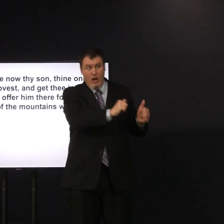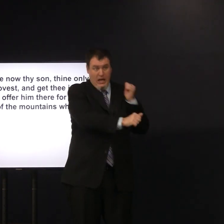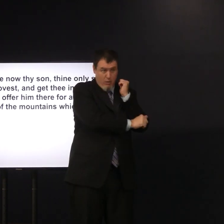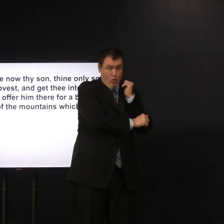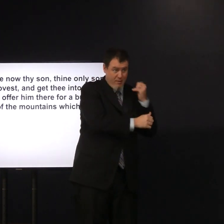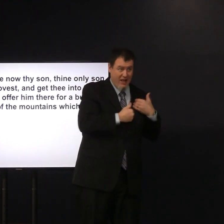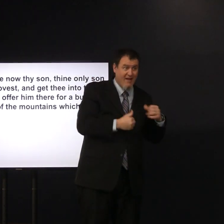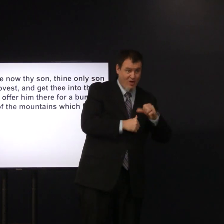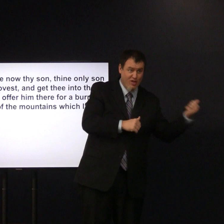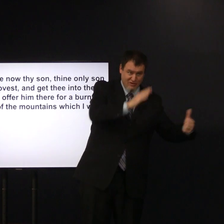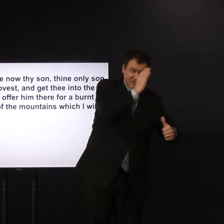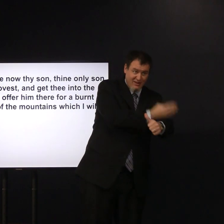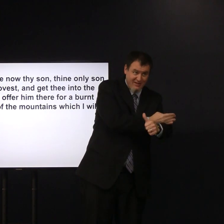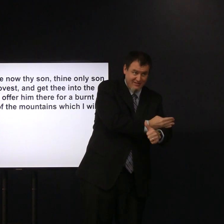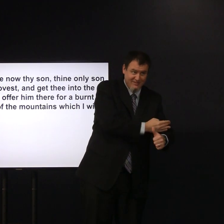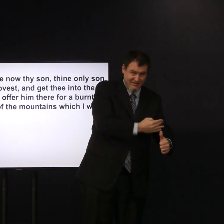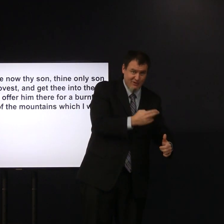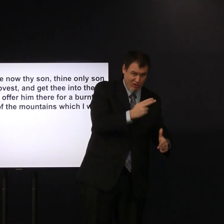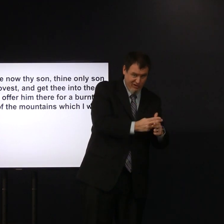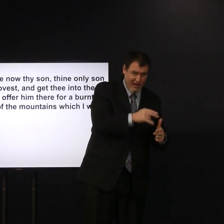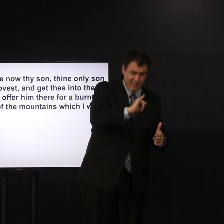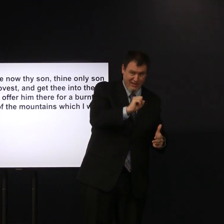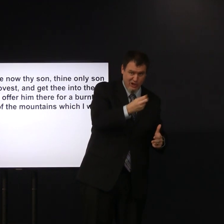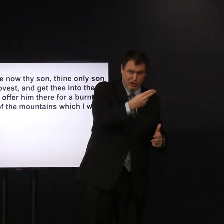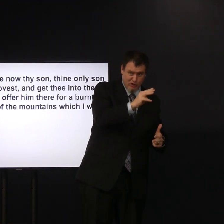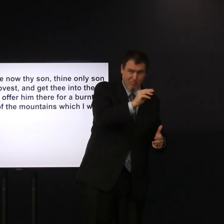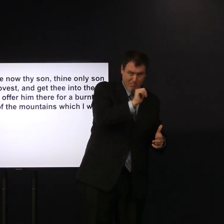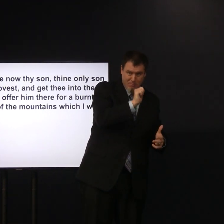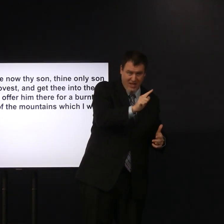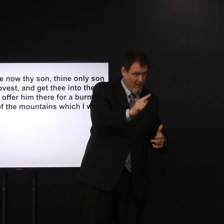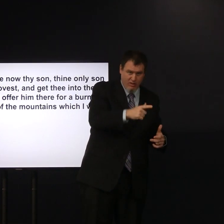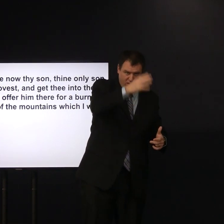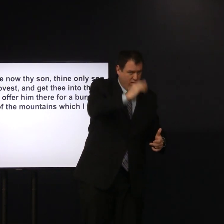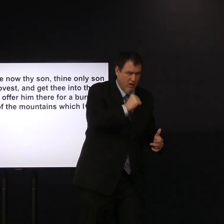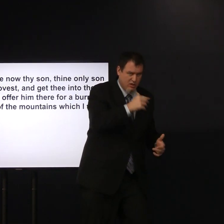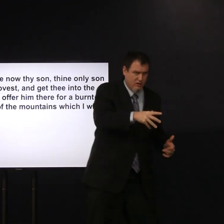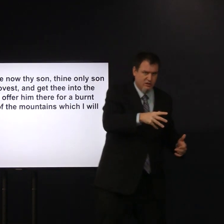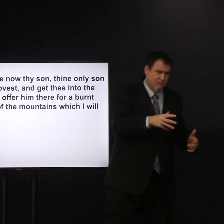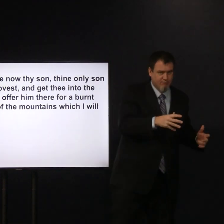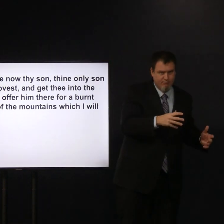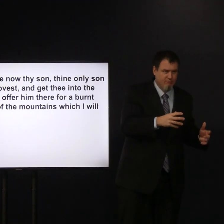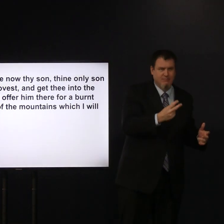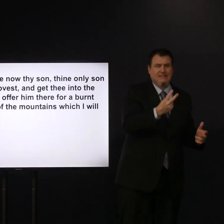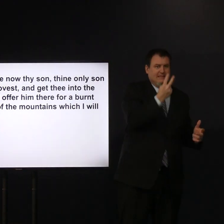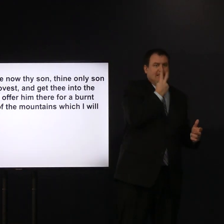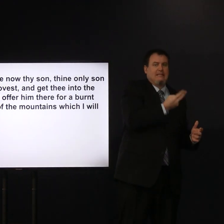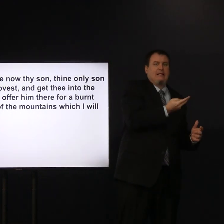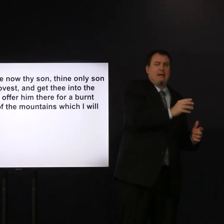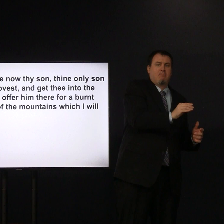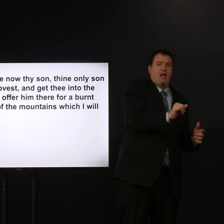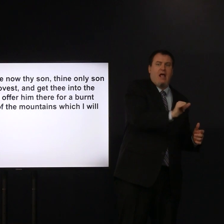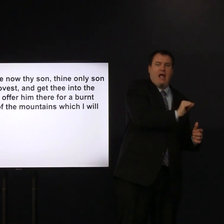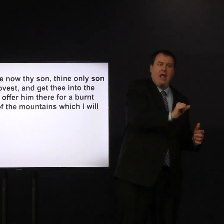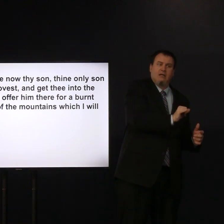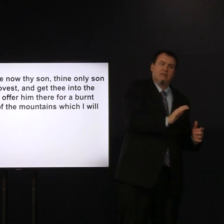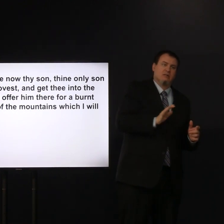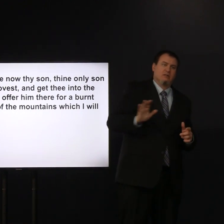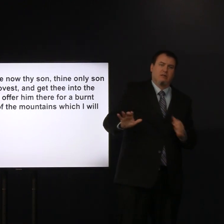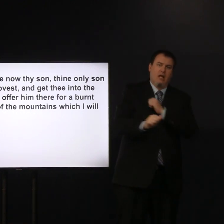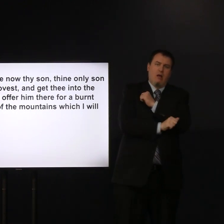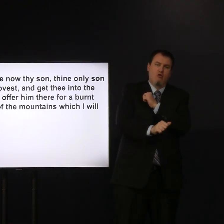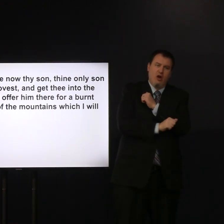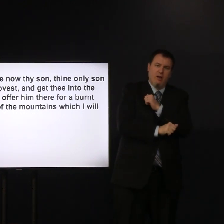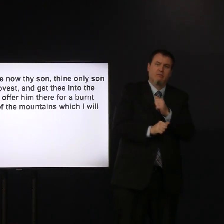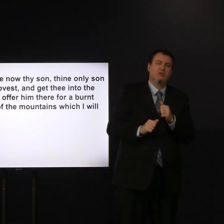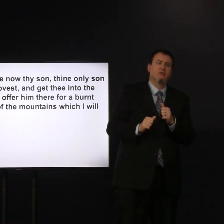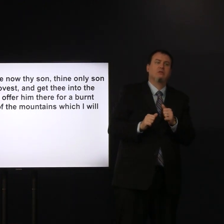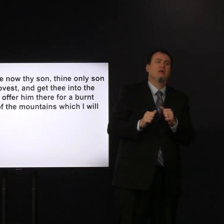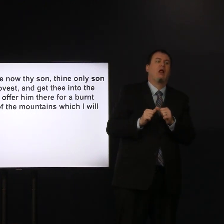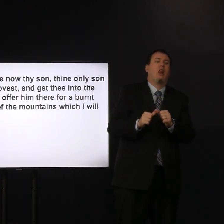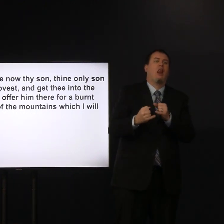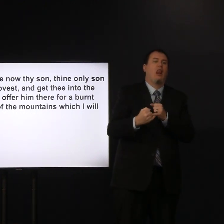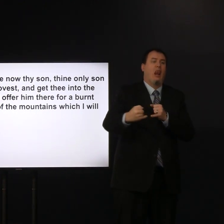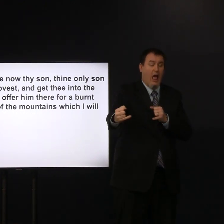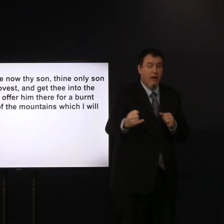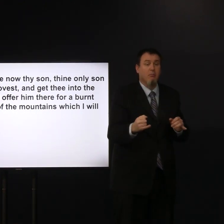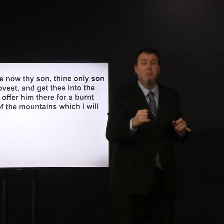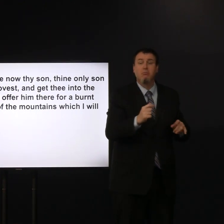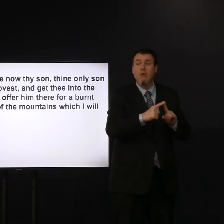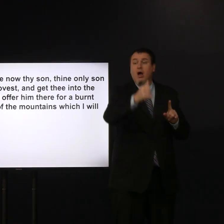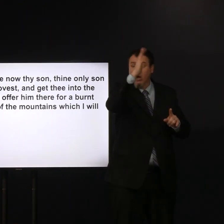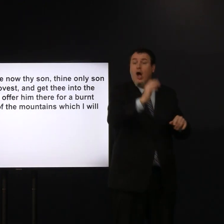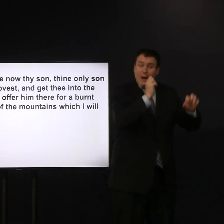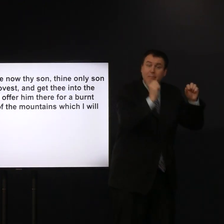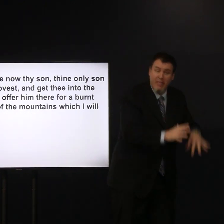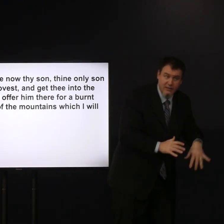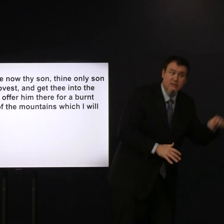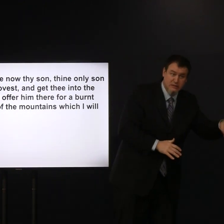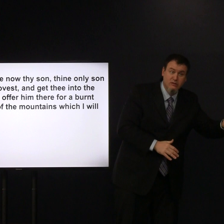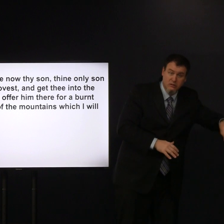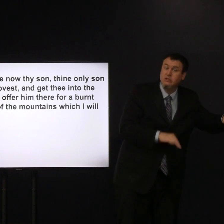now Abraham had another son named Ishmael God didn't see him as Abraham's lineage but God